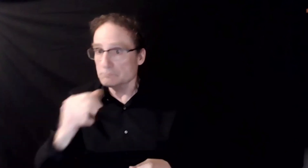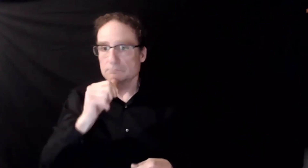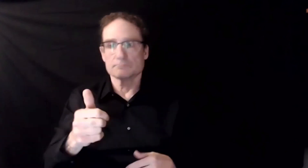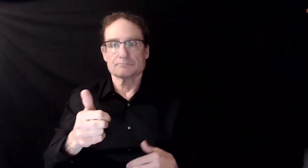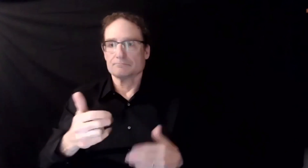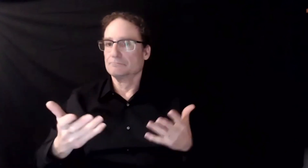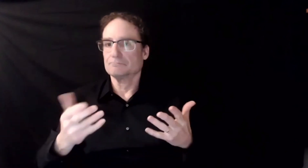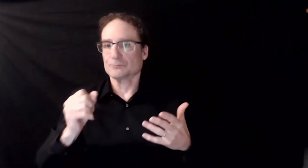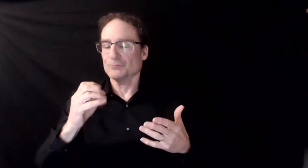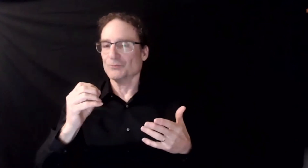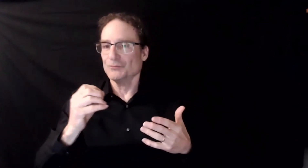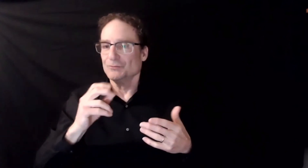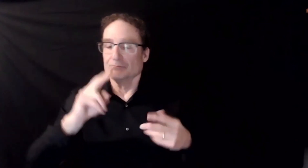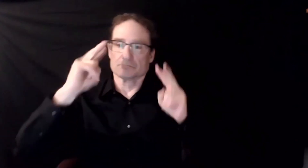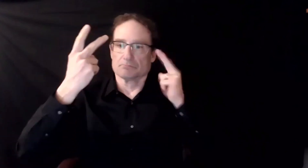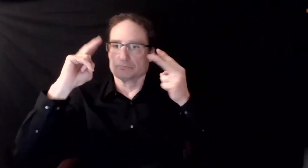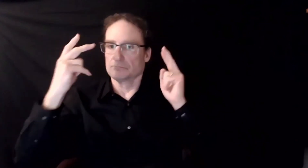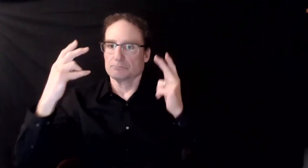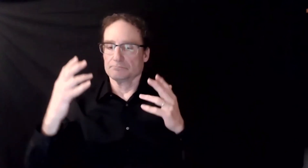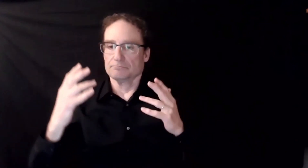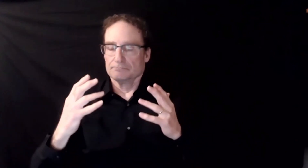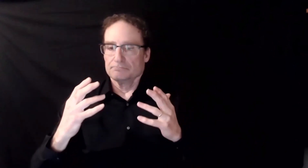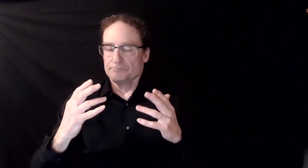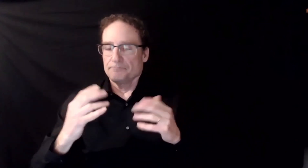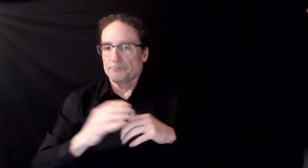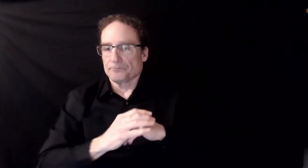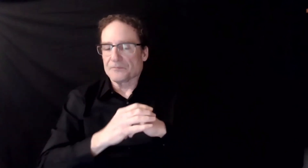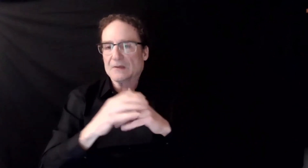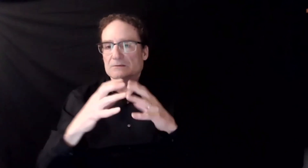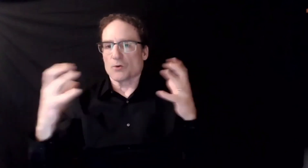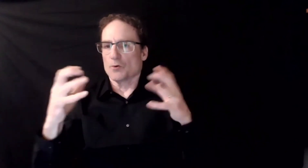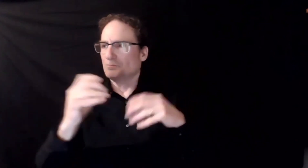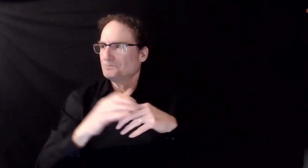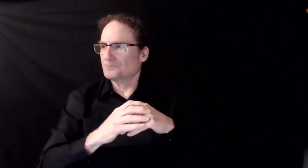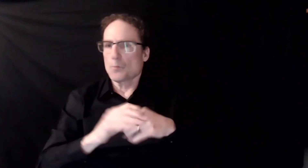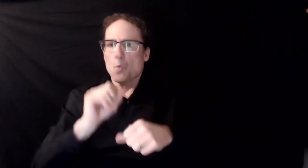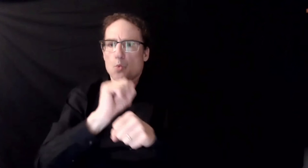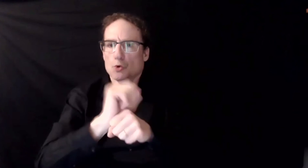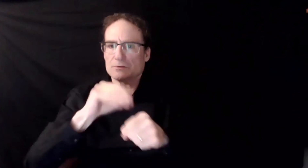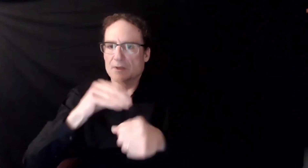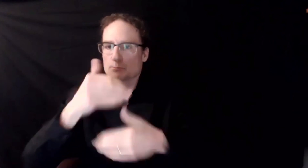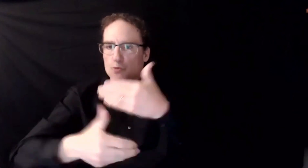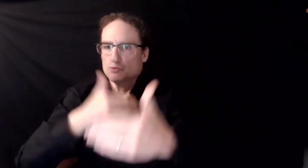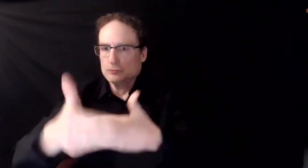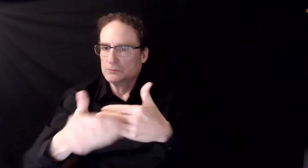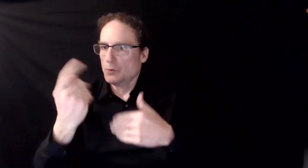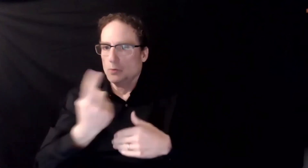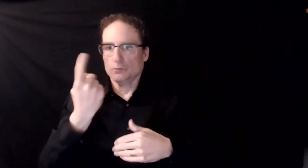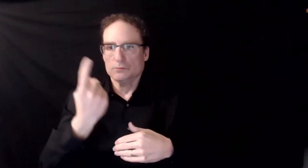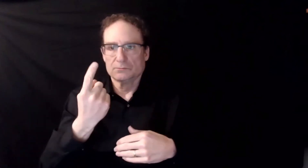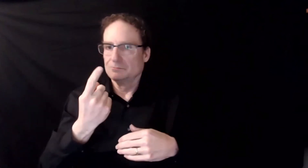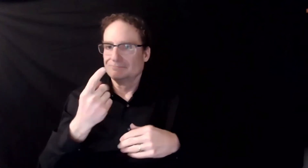and hard of hearing people within the community and they don't necessarily see them on a daily basis, and so there are a lot of misconceptions